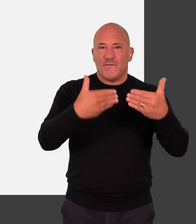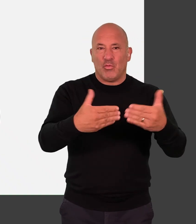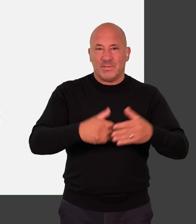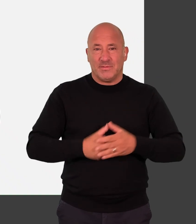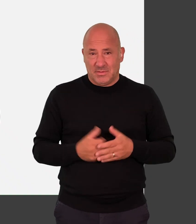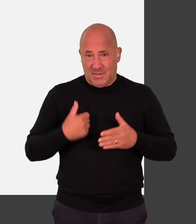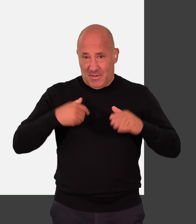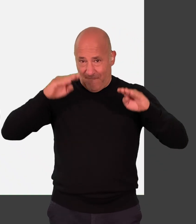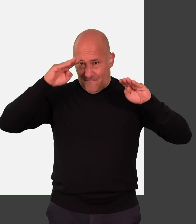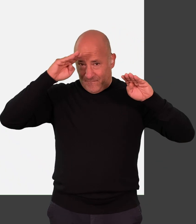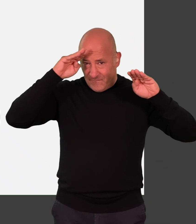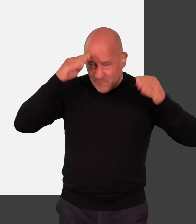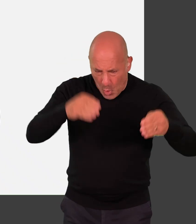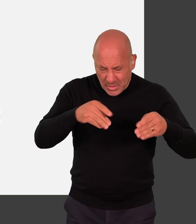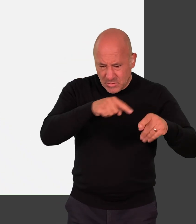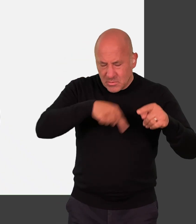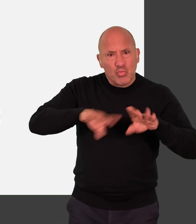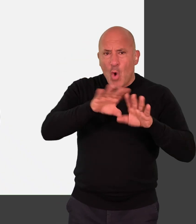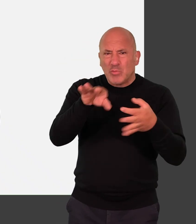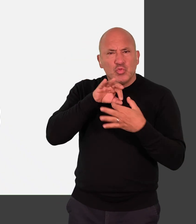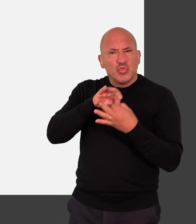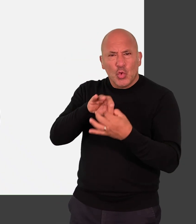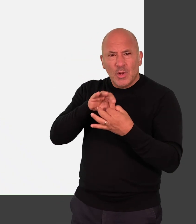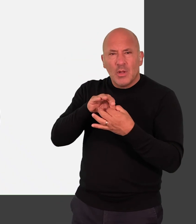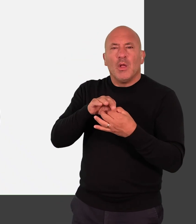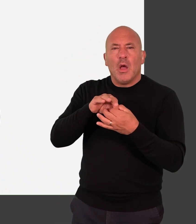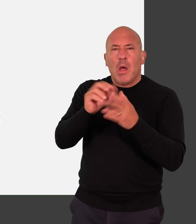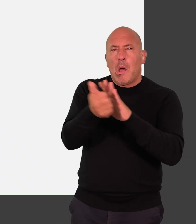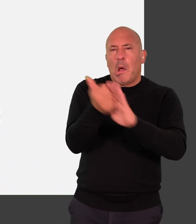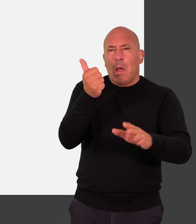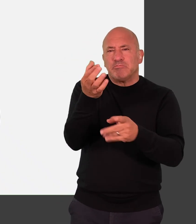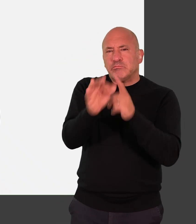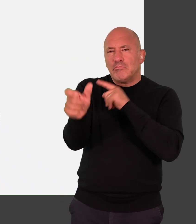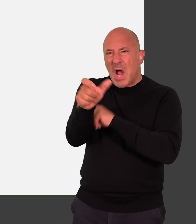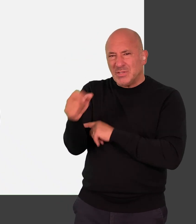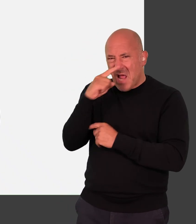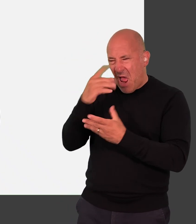For focus-related areas that are not in tune, specialists in those areas can help